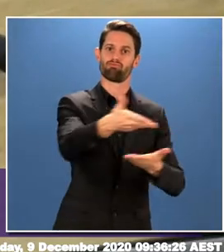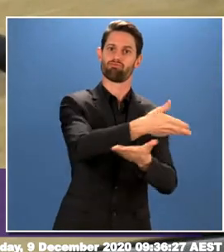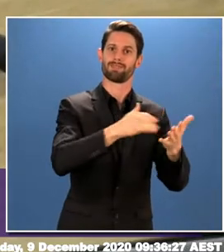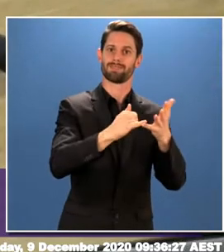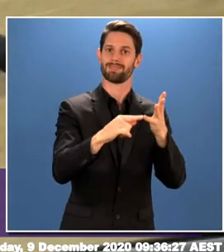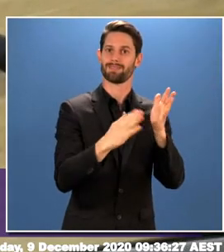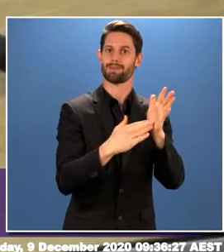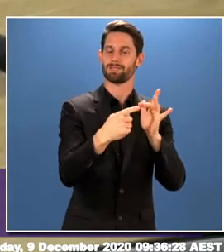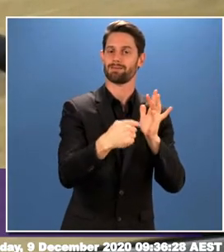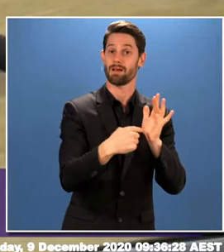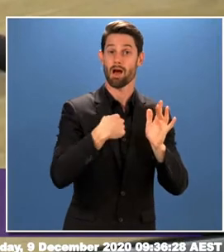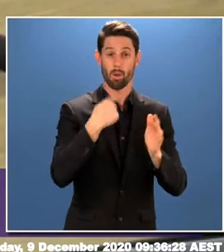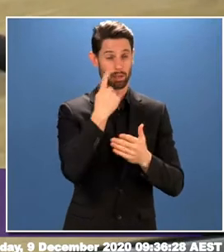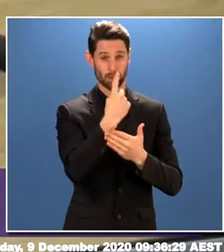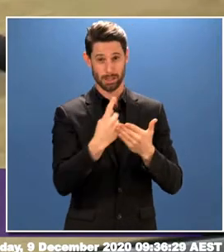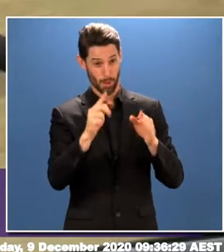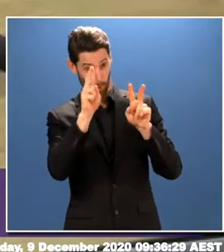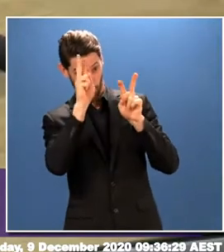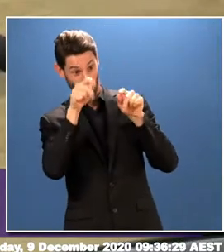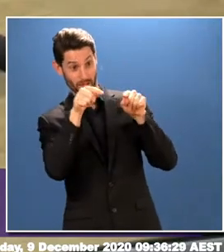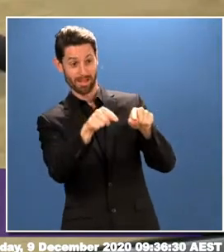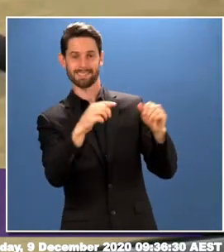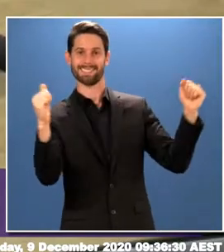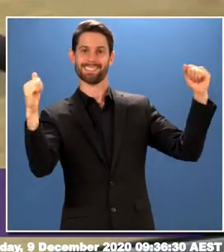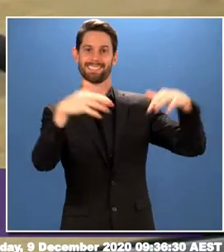today's purpose we will refer to as simply "the Summit", otherwise we